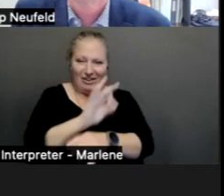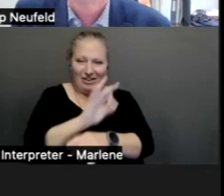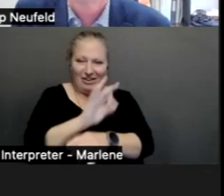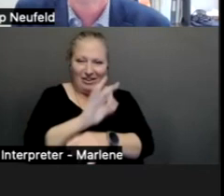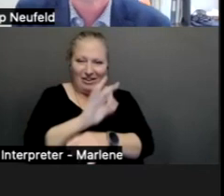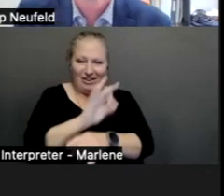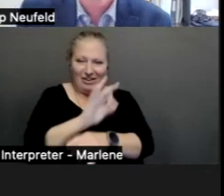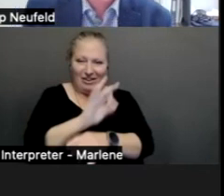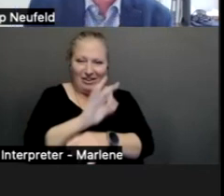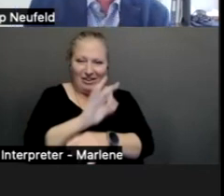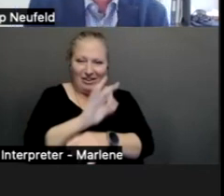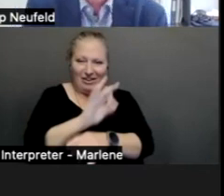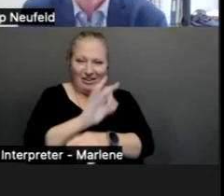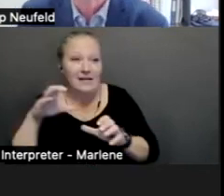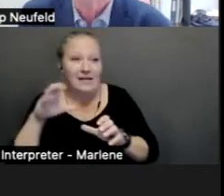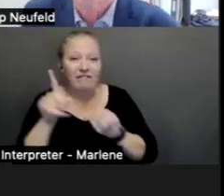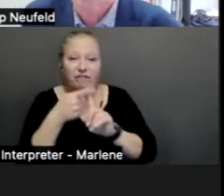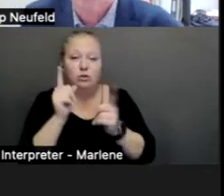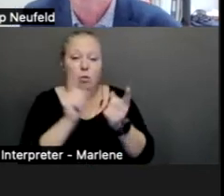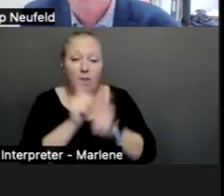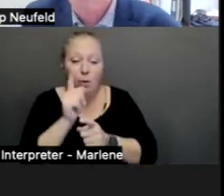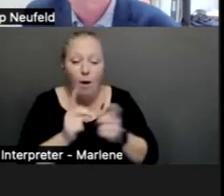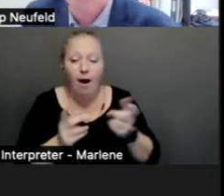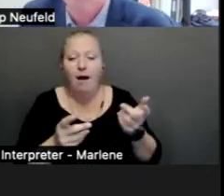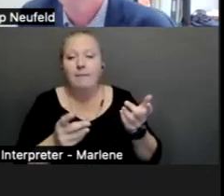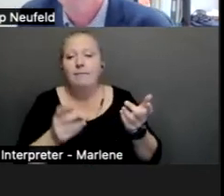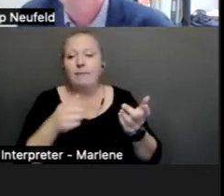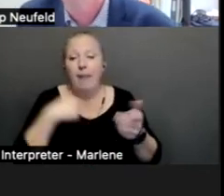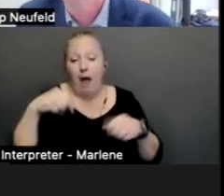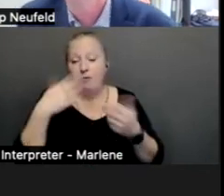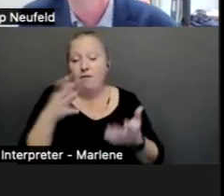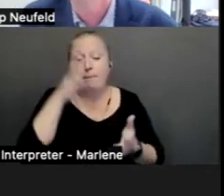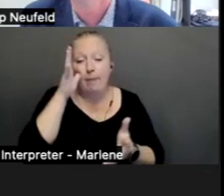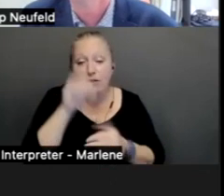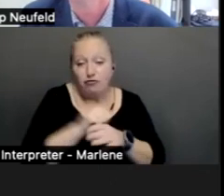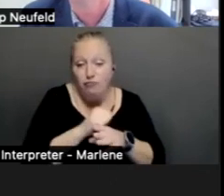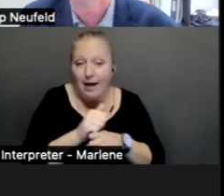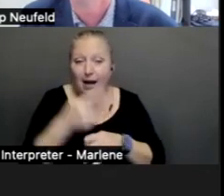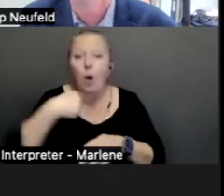to home, we did when we first went one to one. I provide parent training, but we we need like